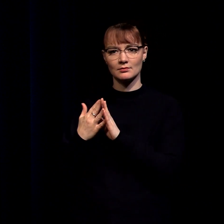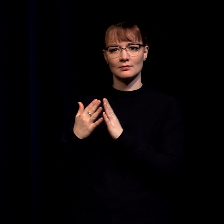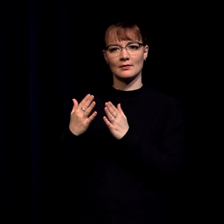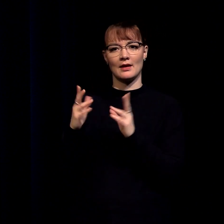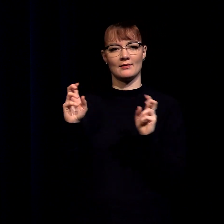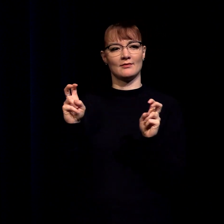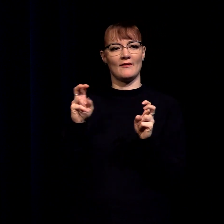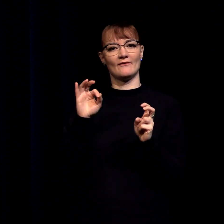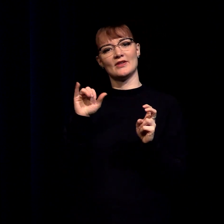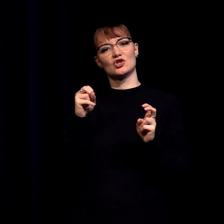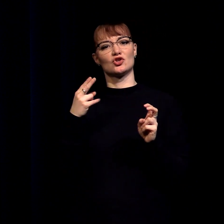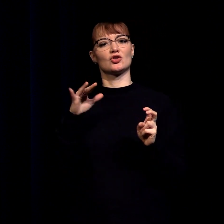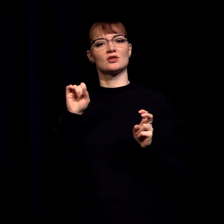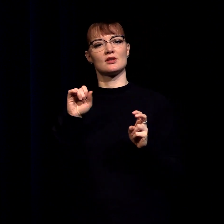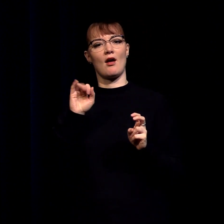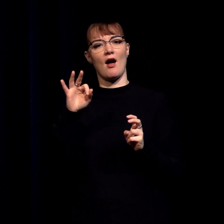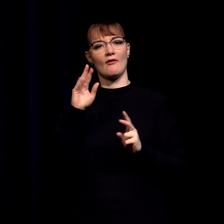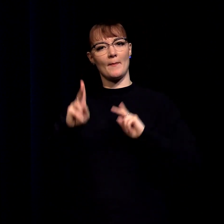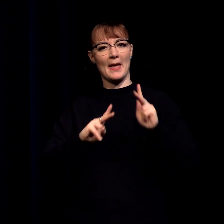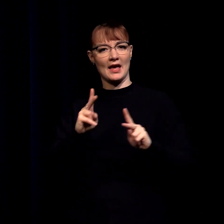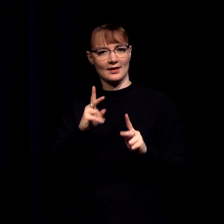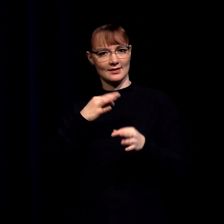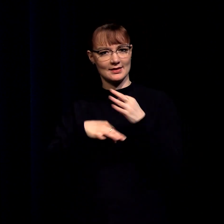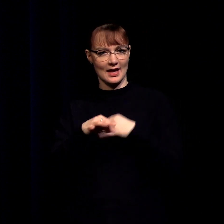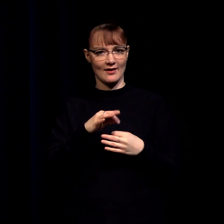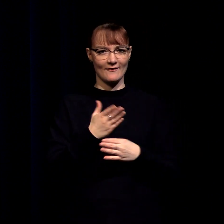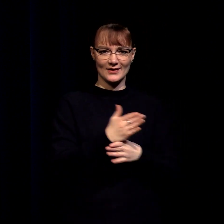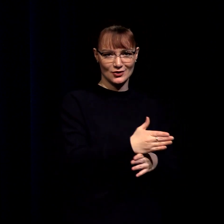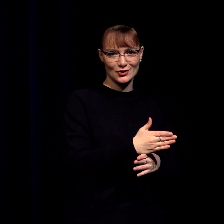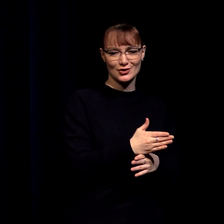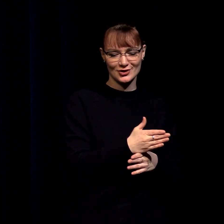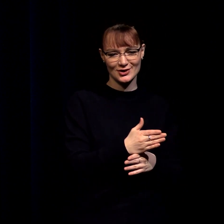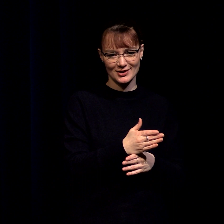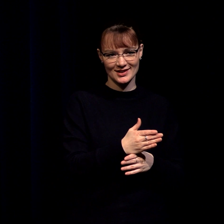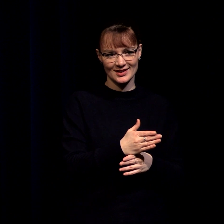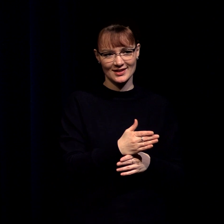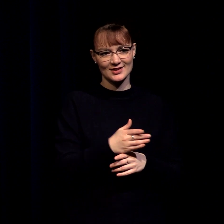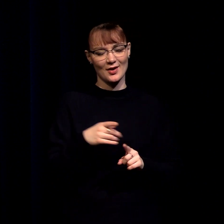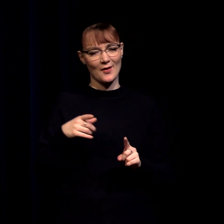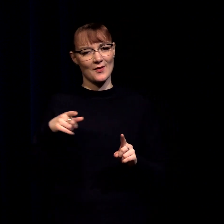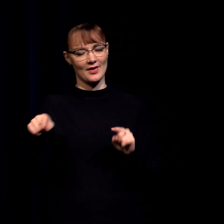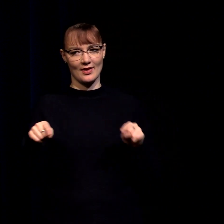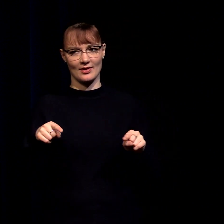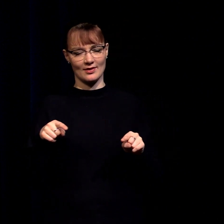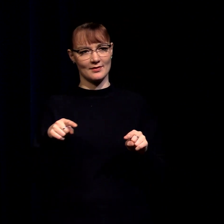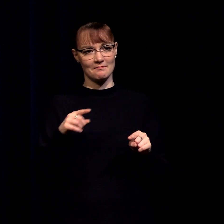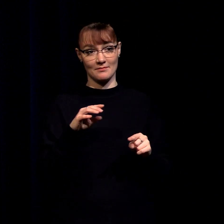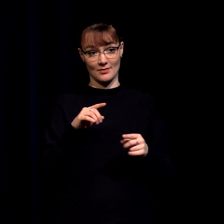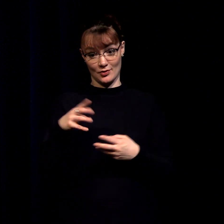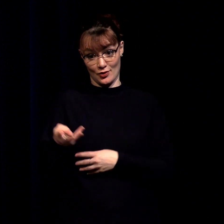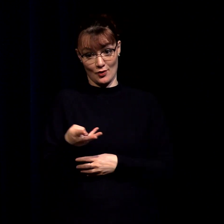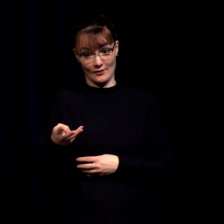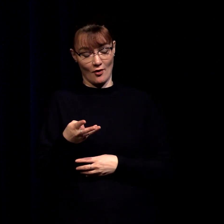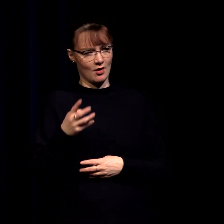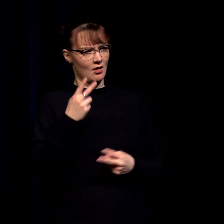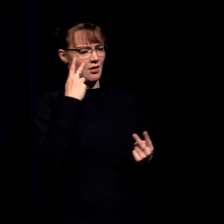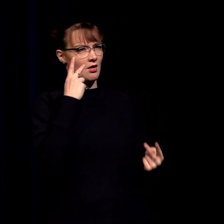in this moment, as they just heard his voice again say don't be afraid to they flashback to the mission and do they realize